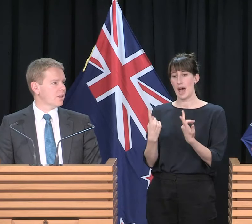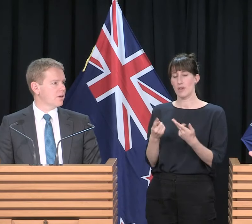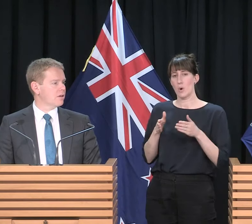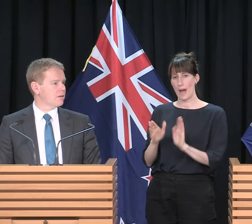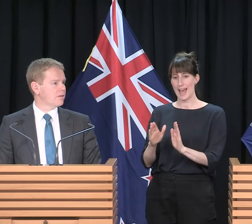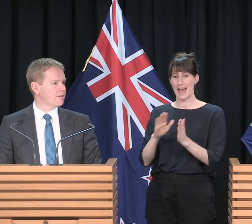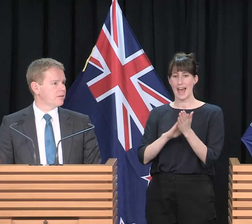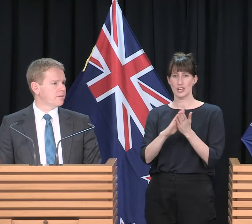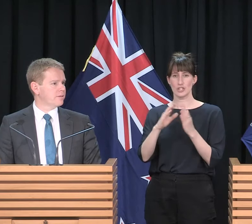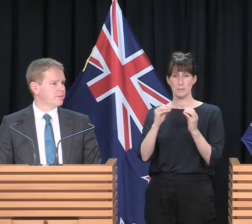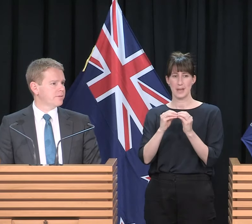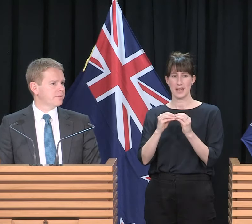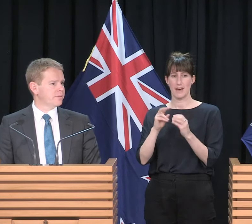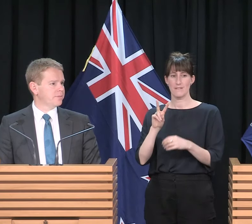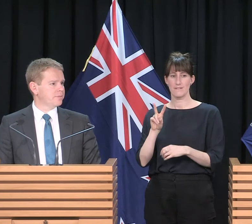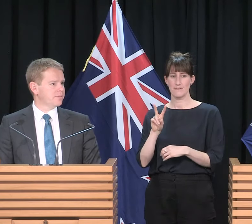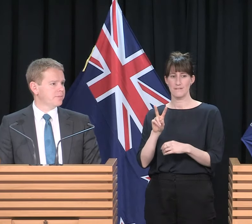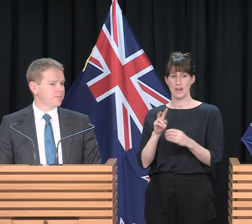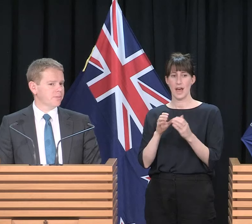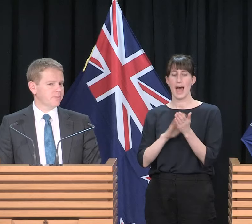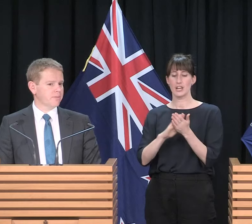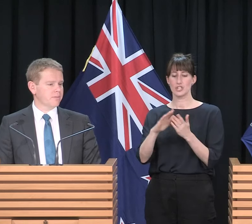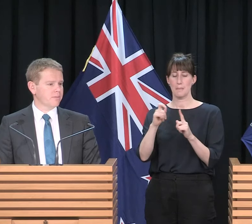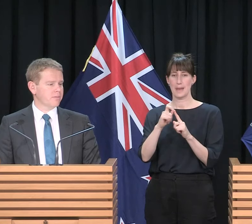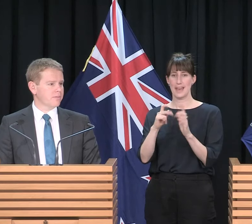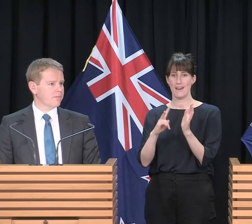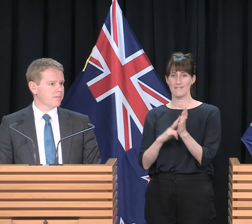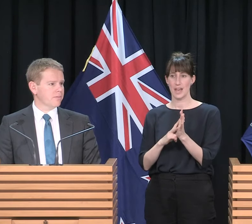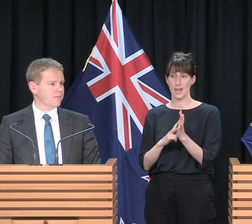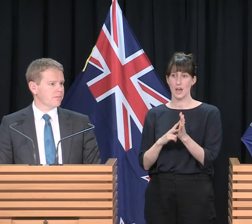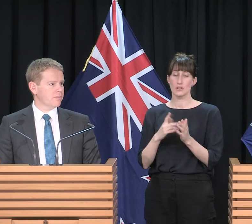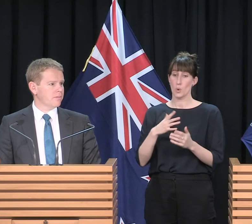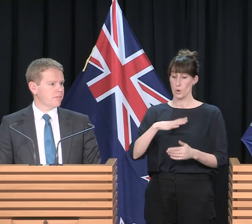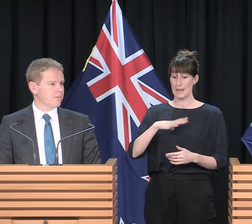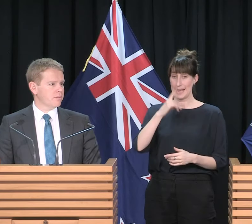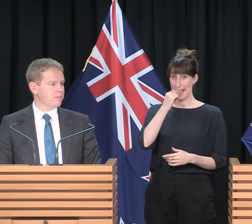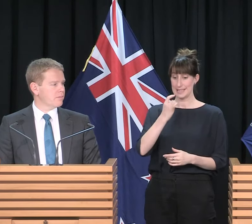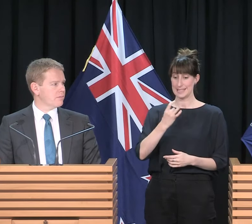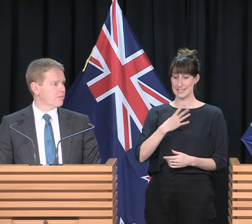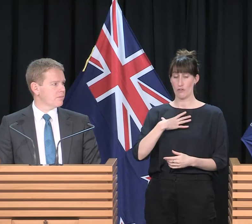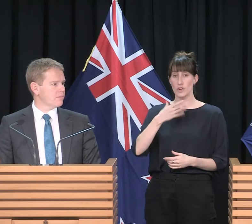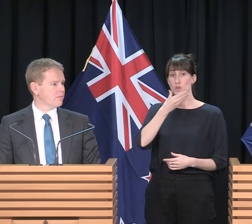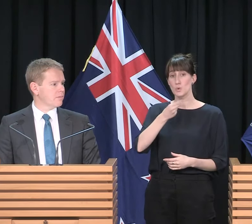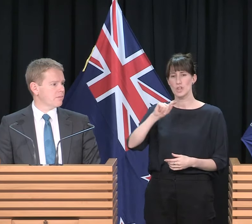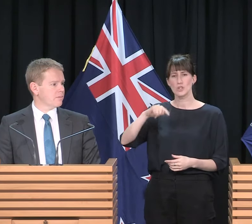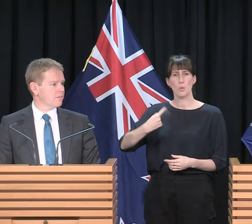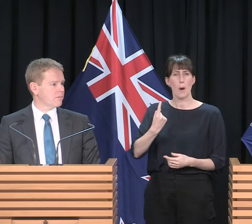It's strange. When it was in the community the advice was not to wear masks but now it is. What's changed?